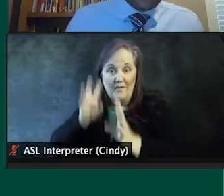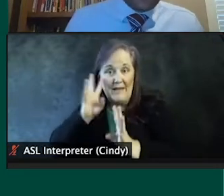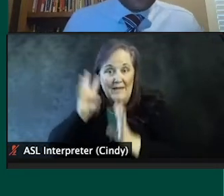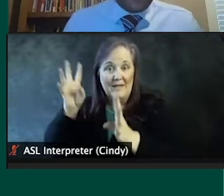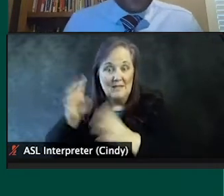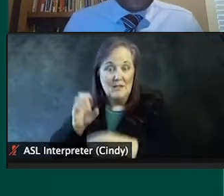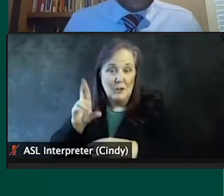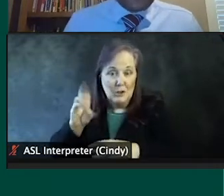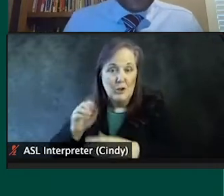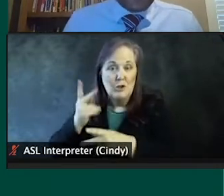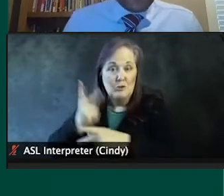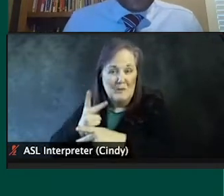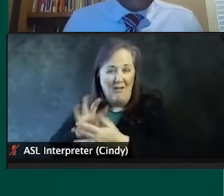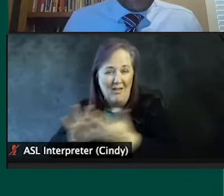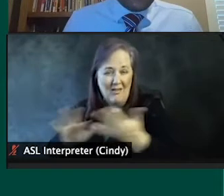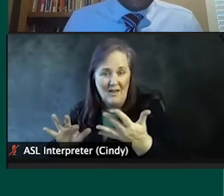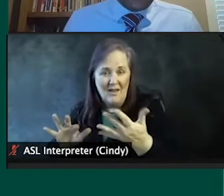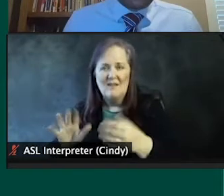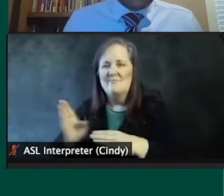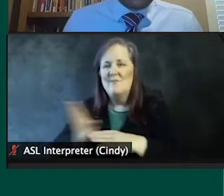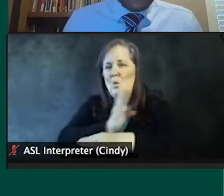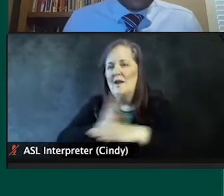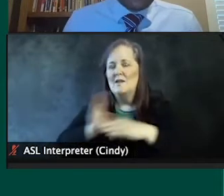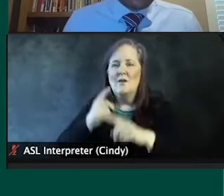in a few hundred thousand dollars.